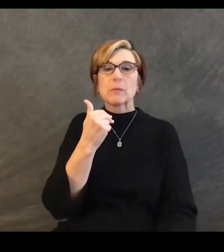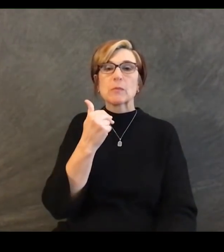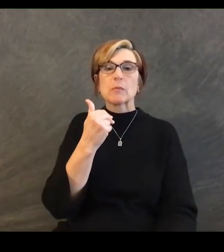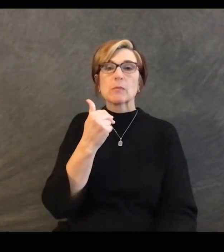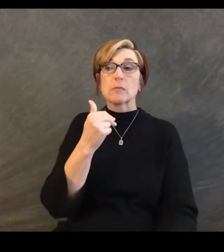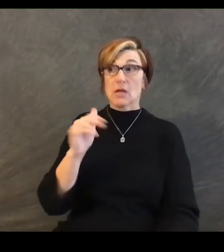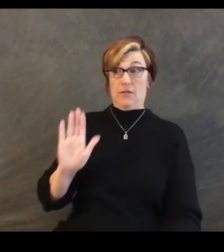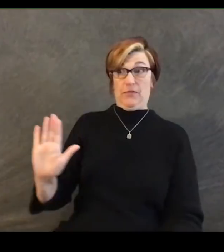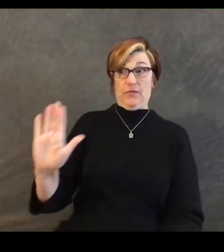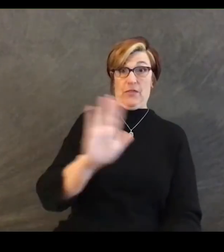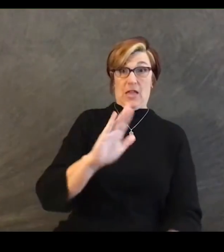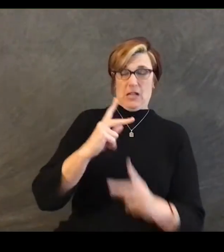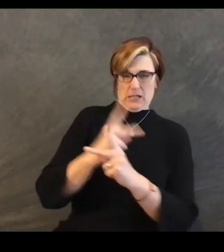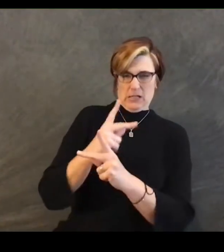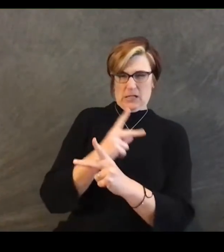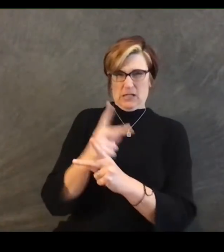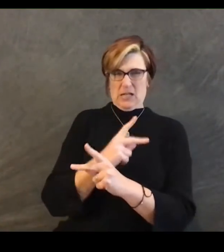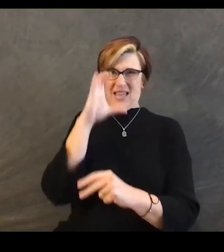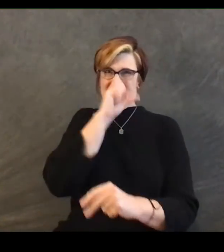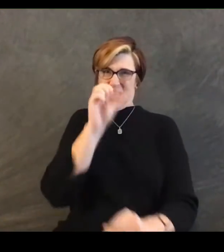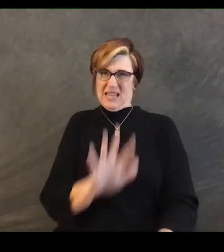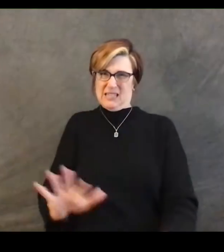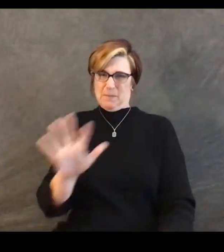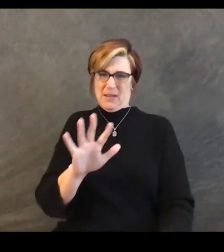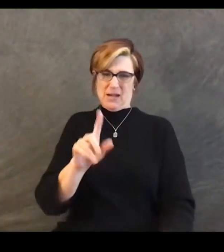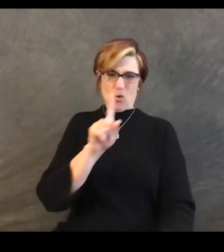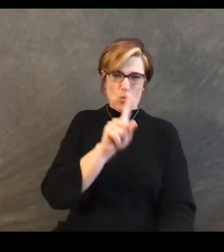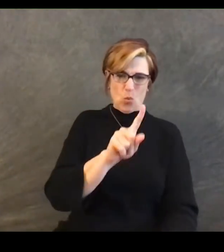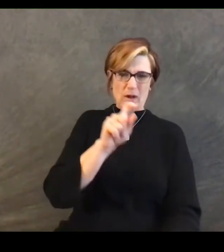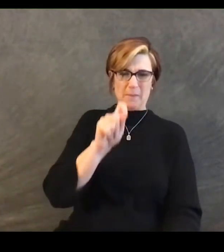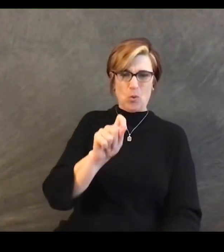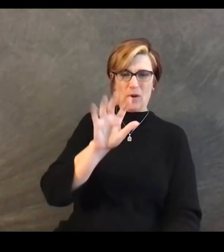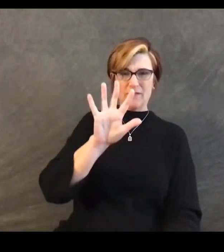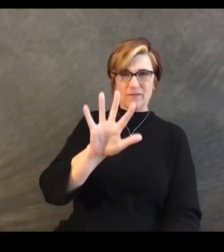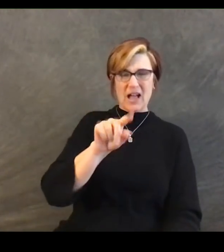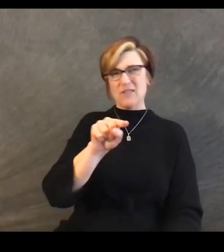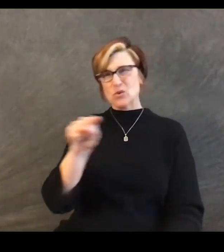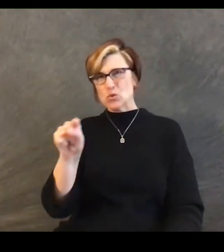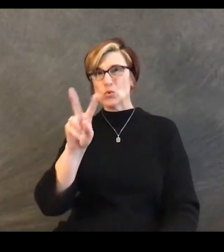and 2.2 million people in the United States succumbing to this virus without